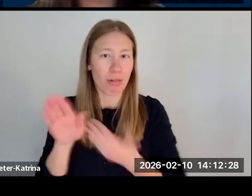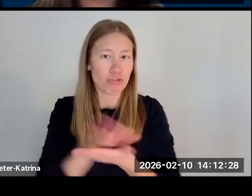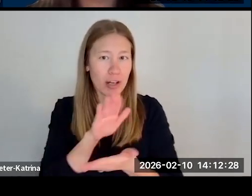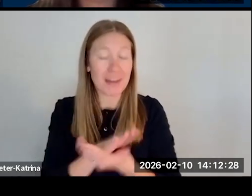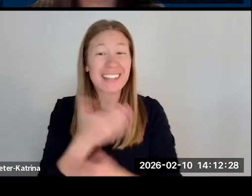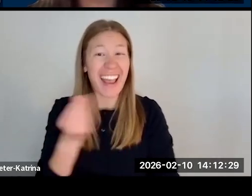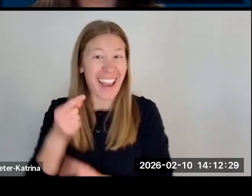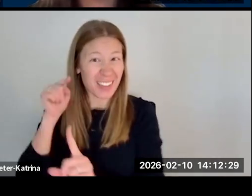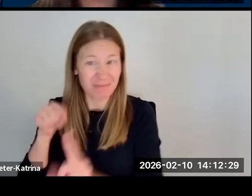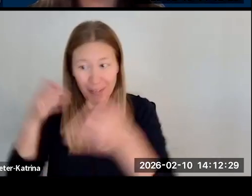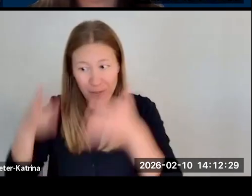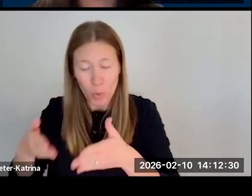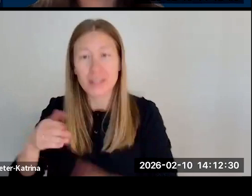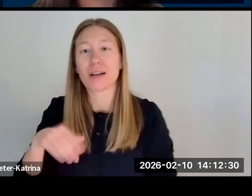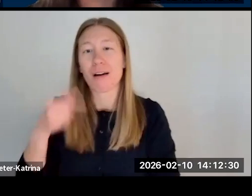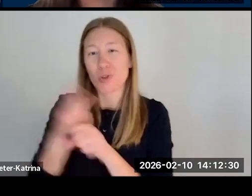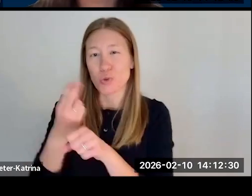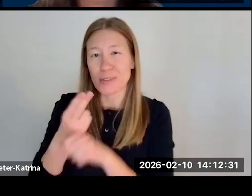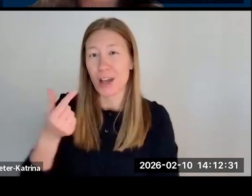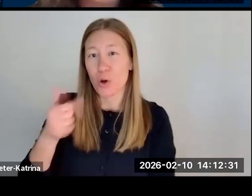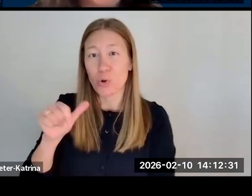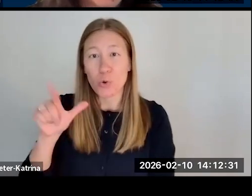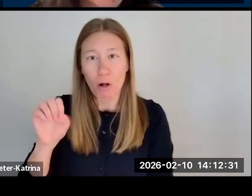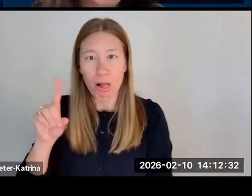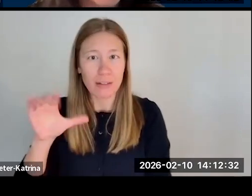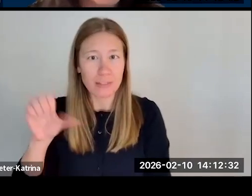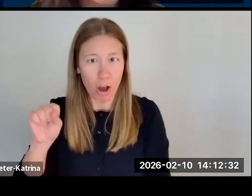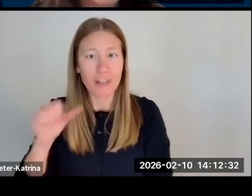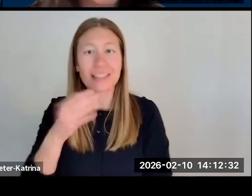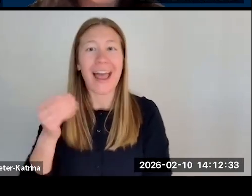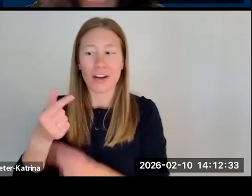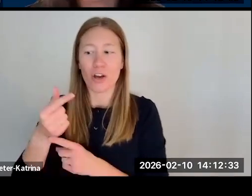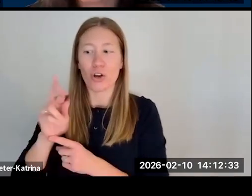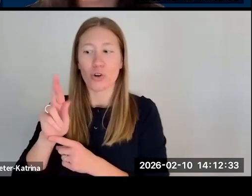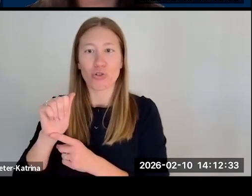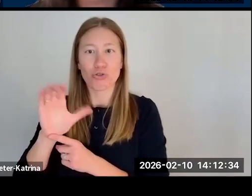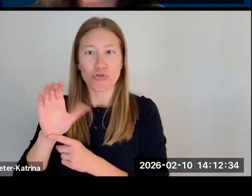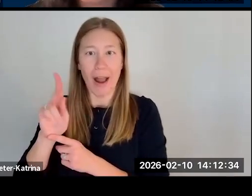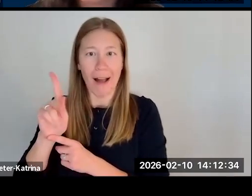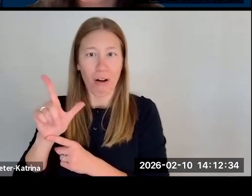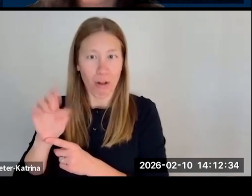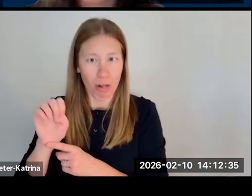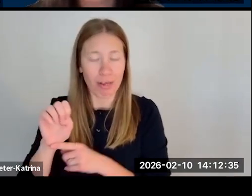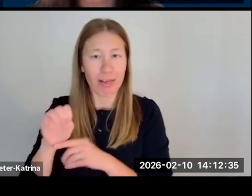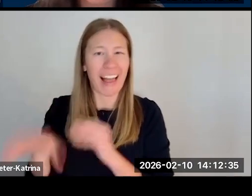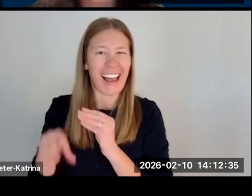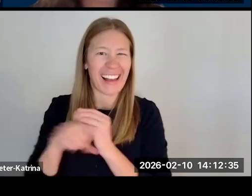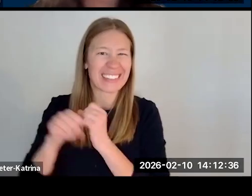and using the grackle Docs extension tool. Finally, we will leave some time at the end for Q and A.